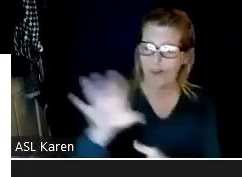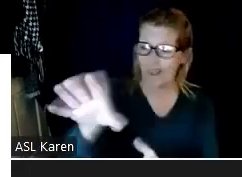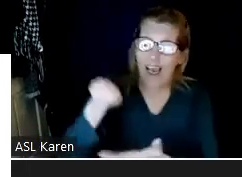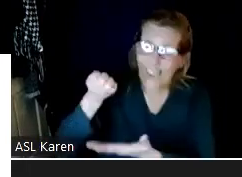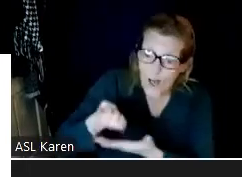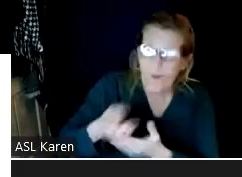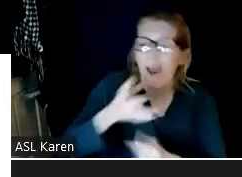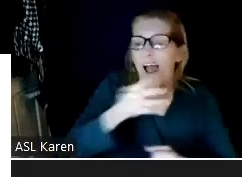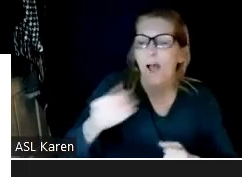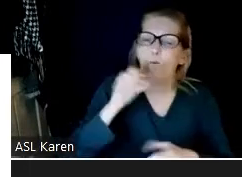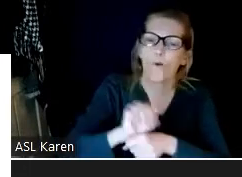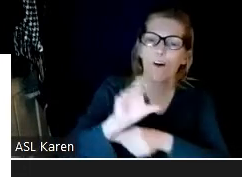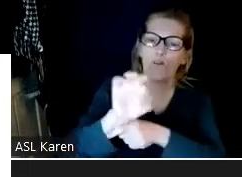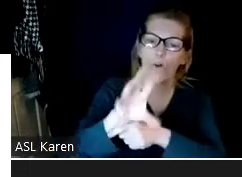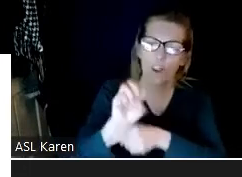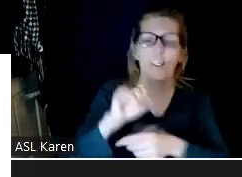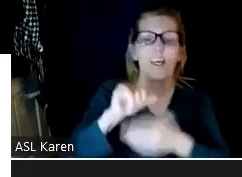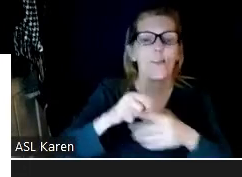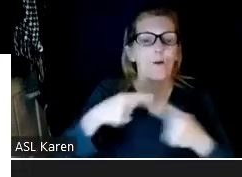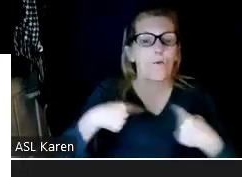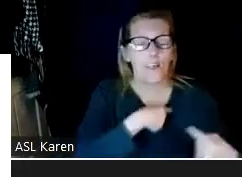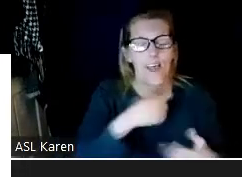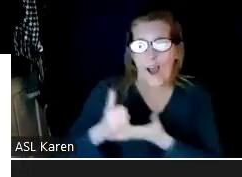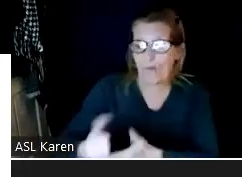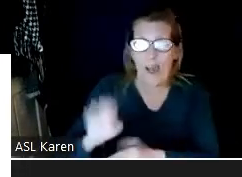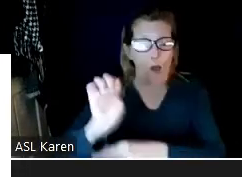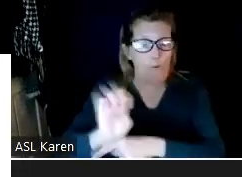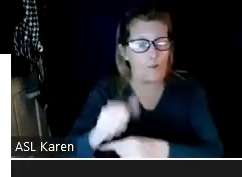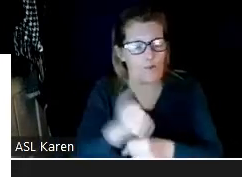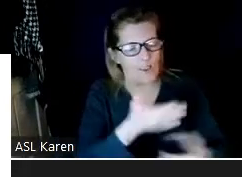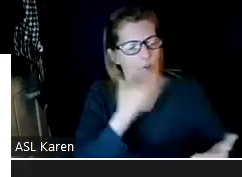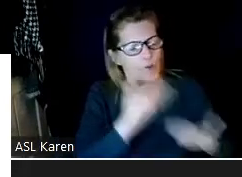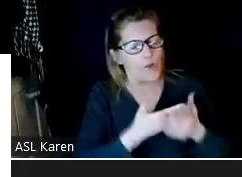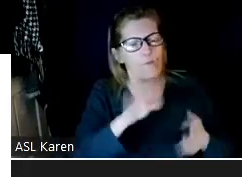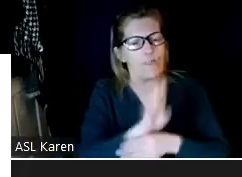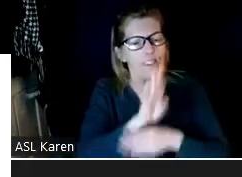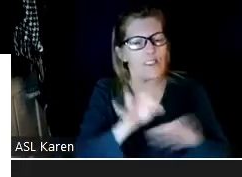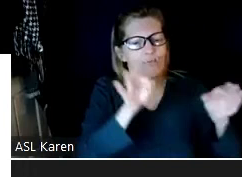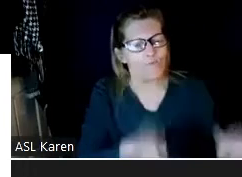15:13:34 And that information can help employers, make business decisions can help job seekers